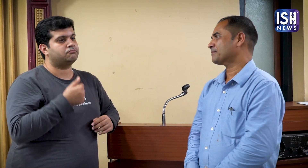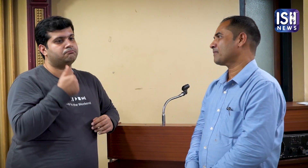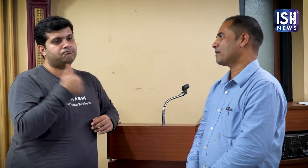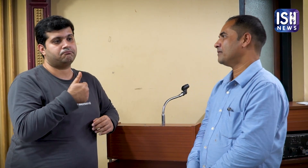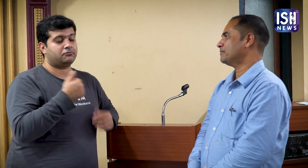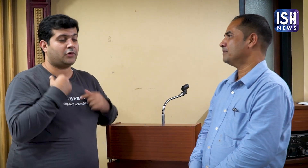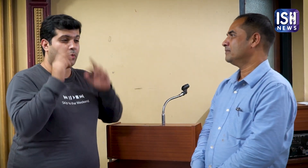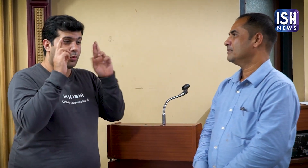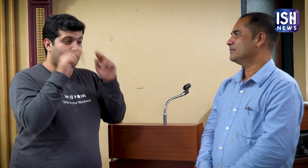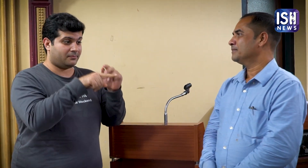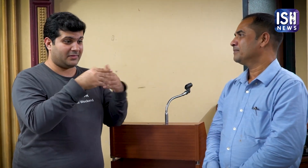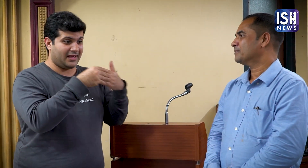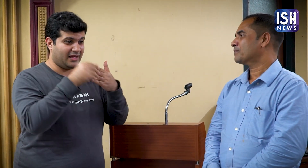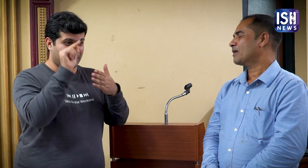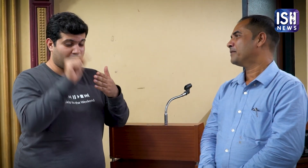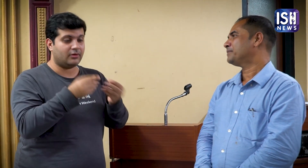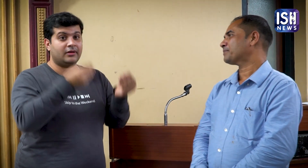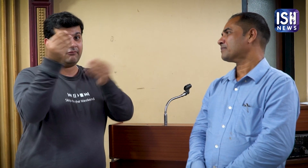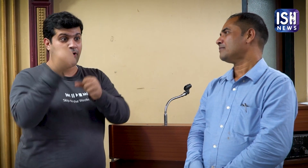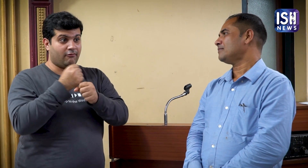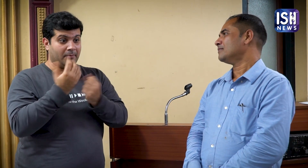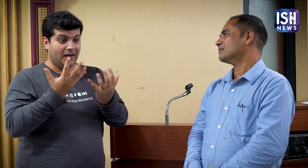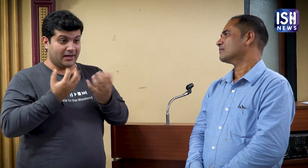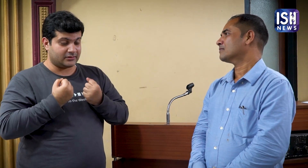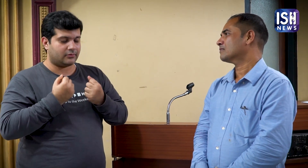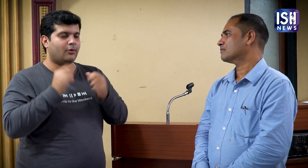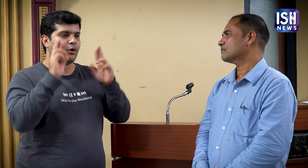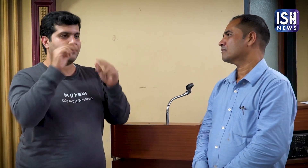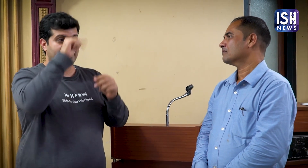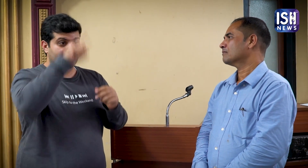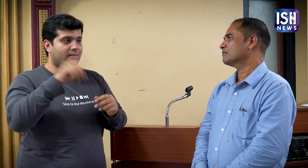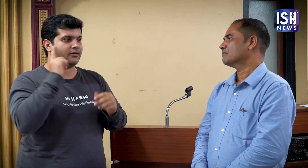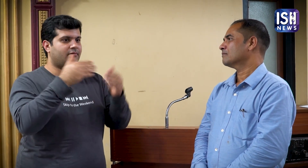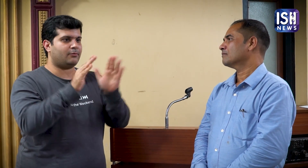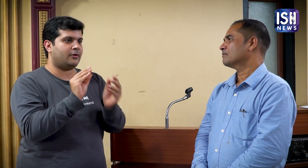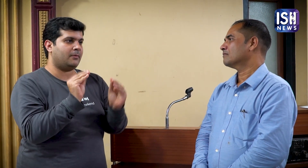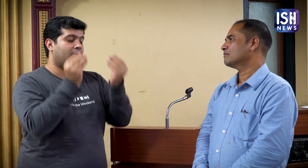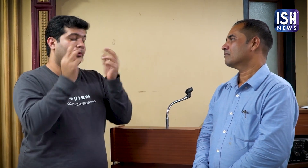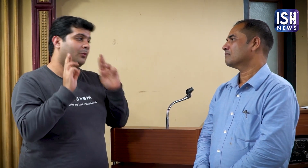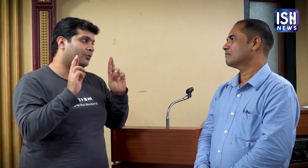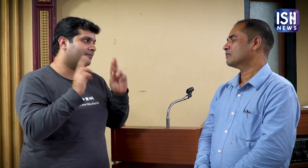Great! I hope the government accepts these guidelines and the Deaf Community develops.